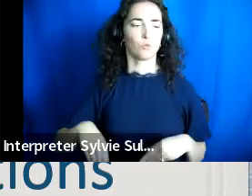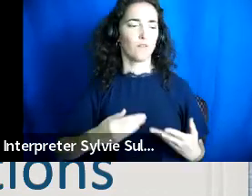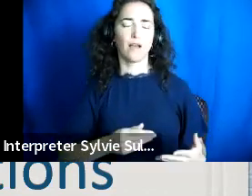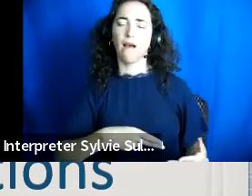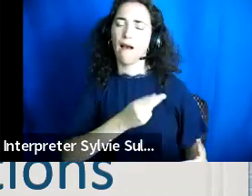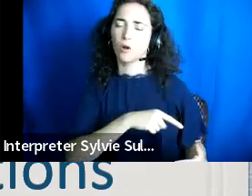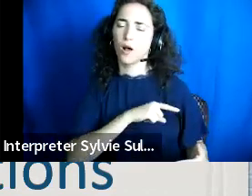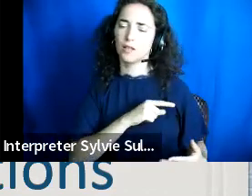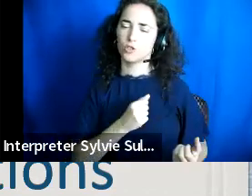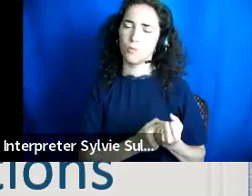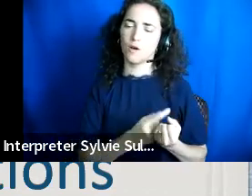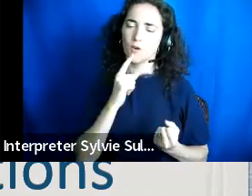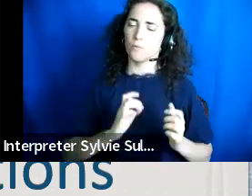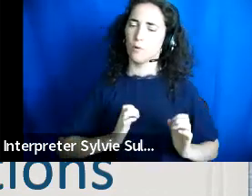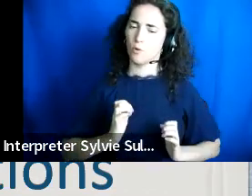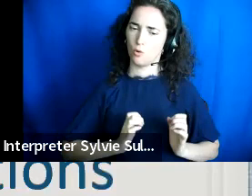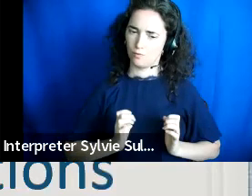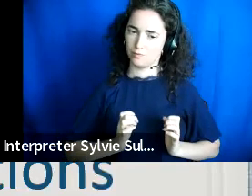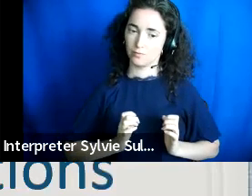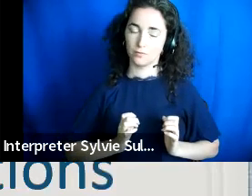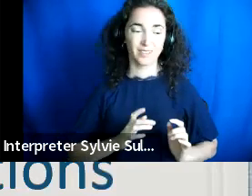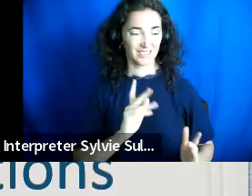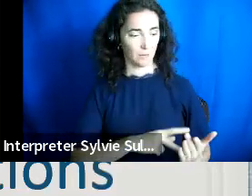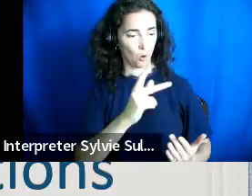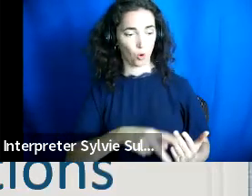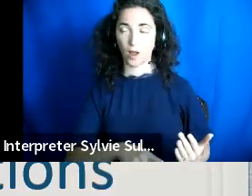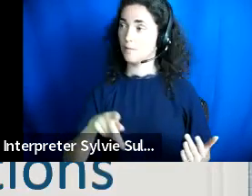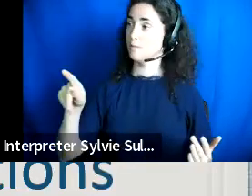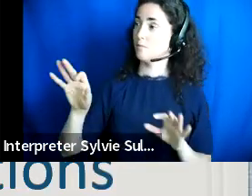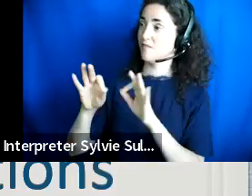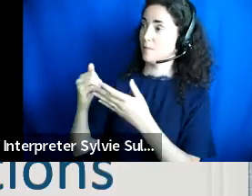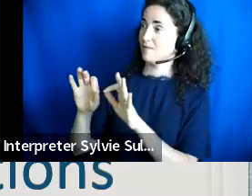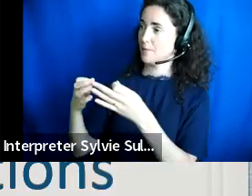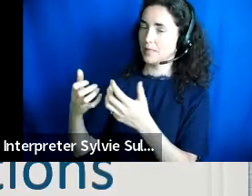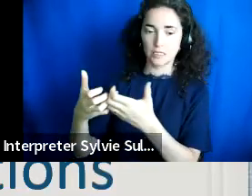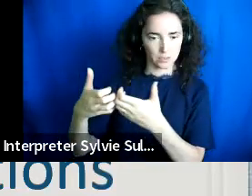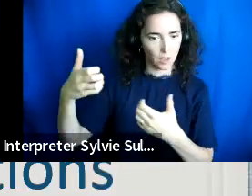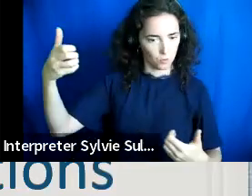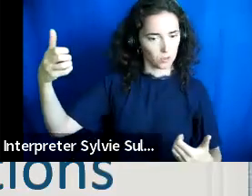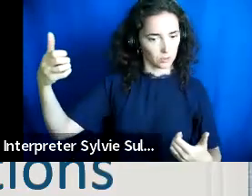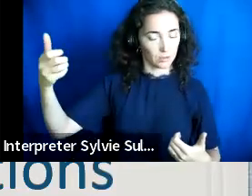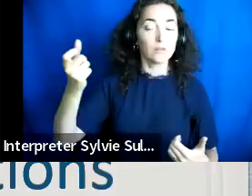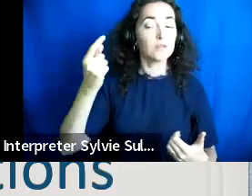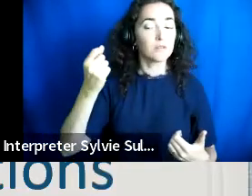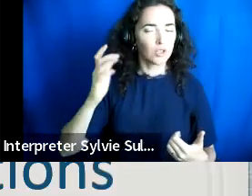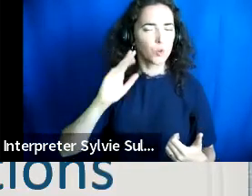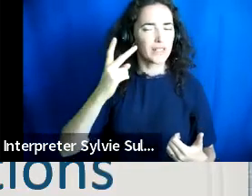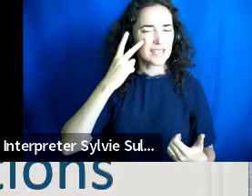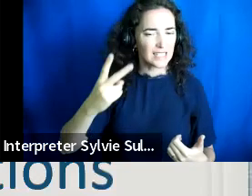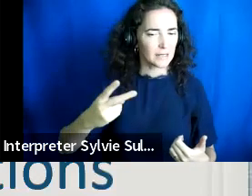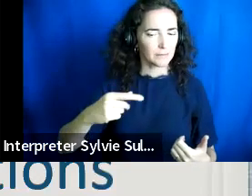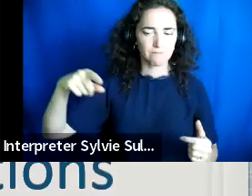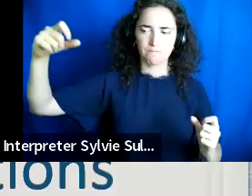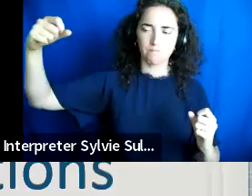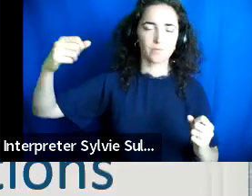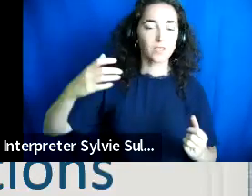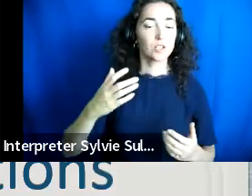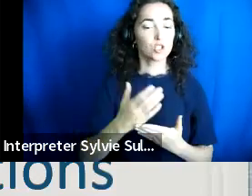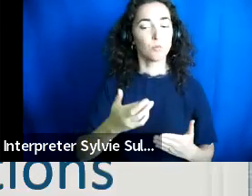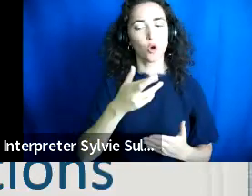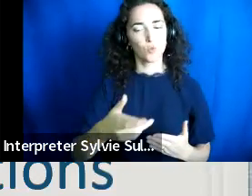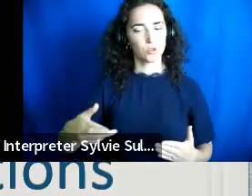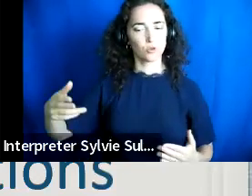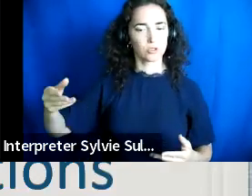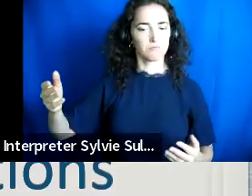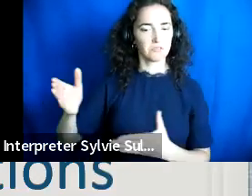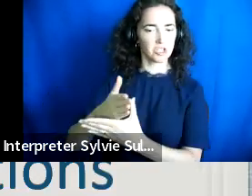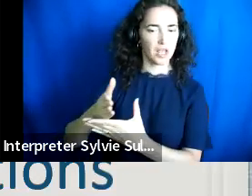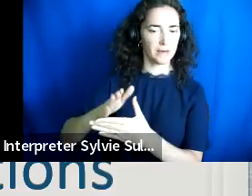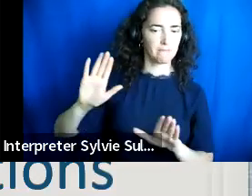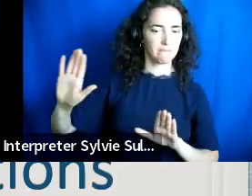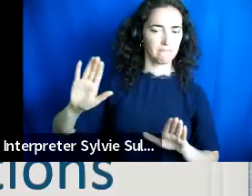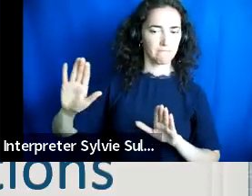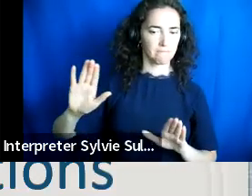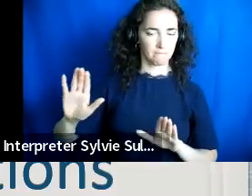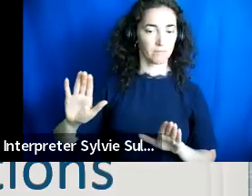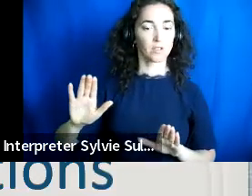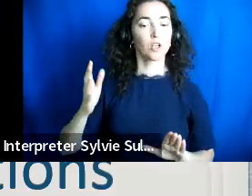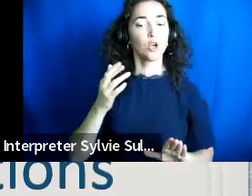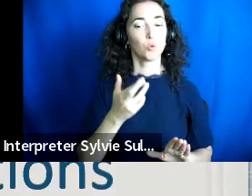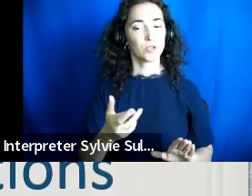again. it is its own distinct program. But will as we go through this you'll see where it'll share in the resources that are so central to the mission of families.